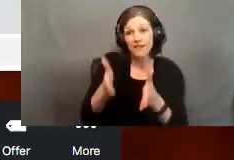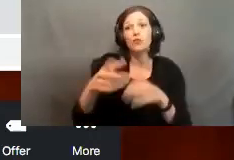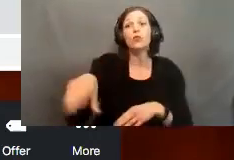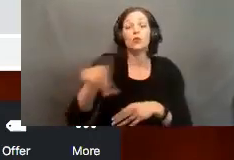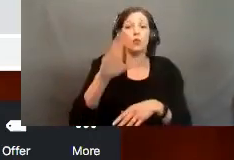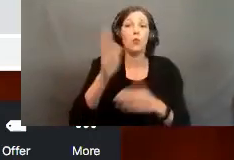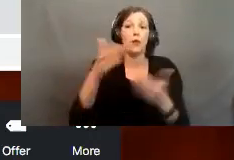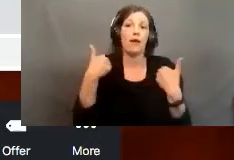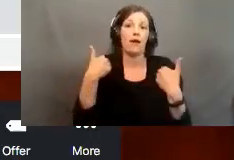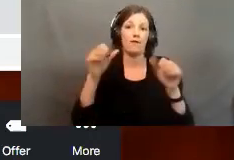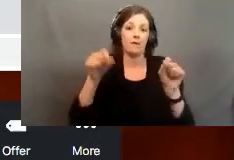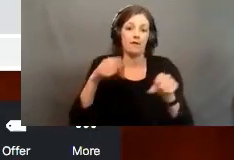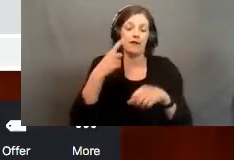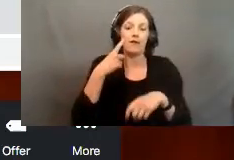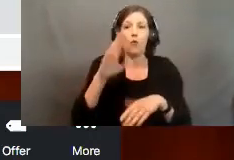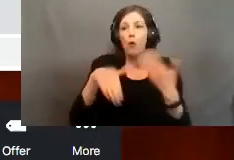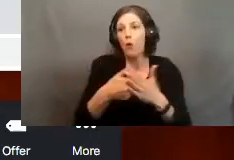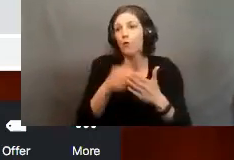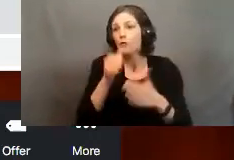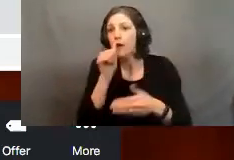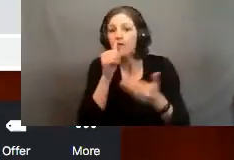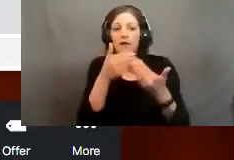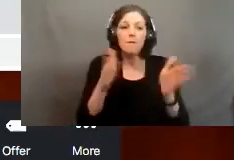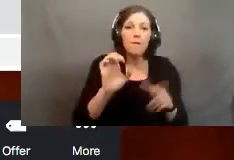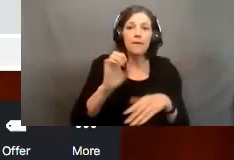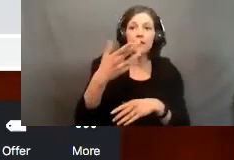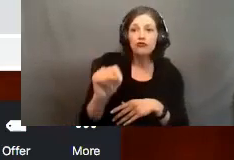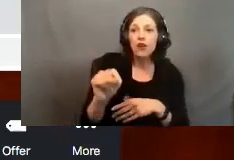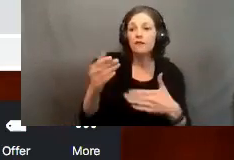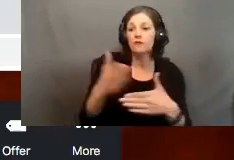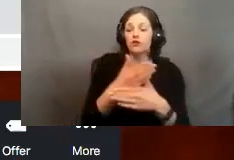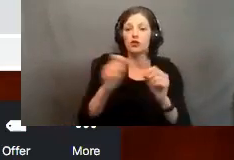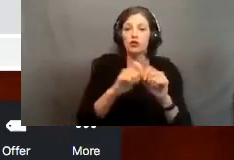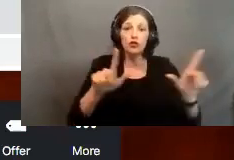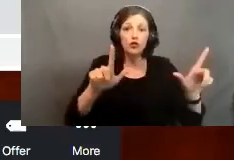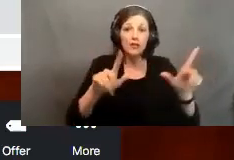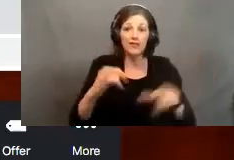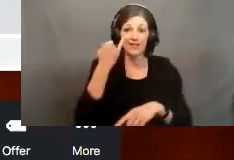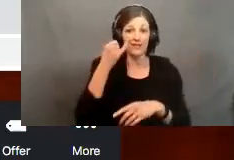the private chats, public chats and share your 12:42:28 screen. If you are a discussant or a